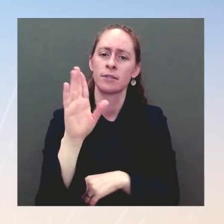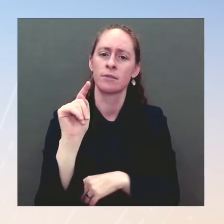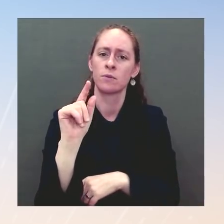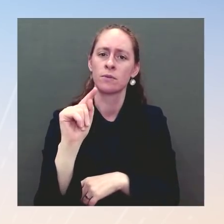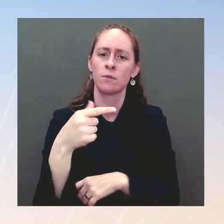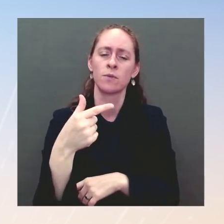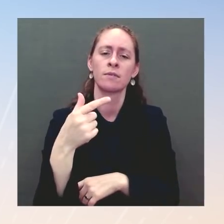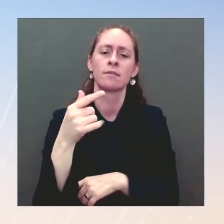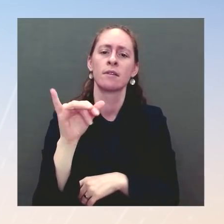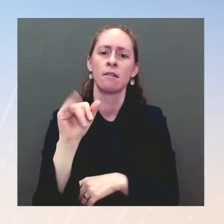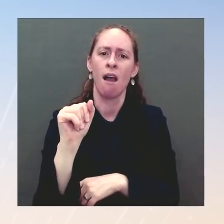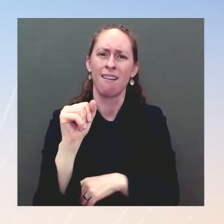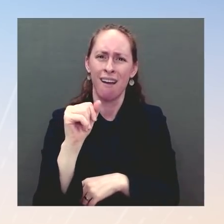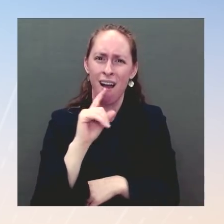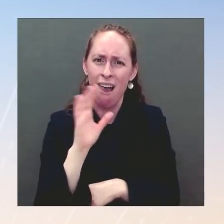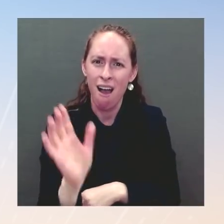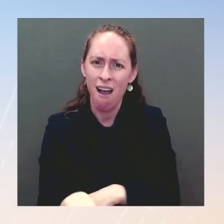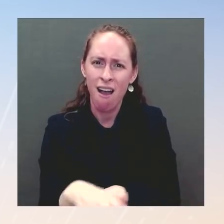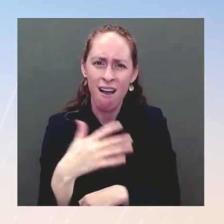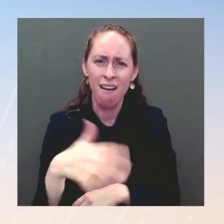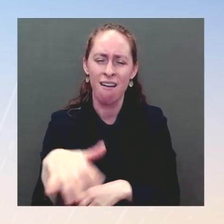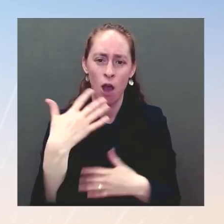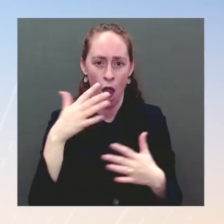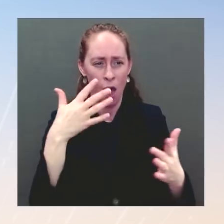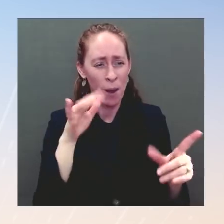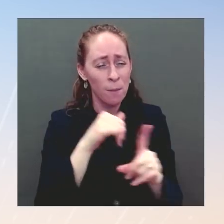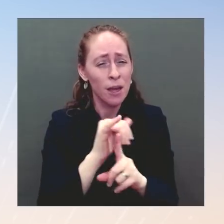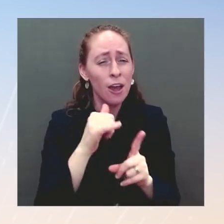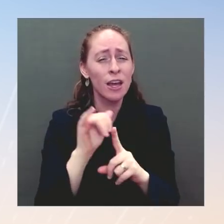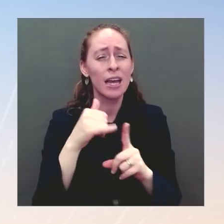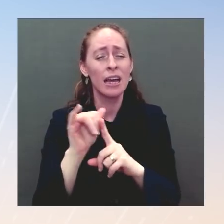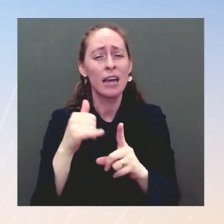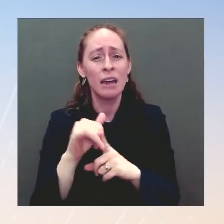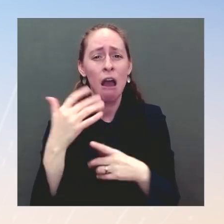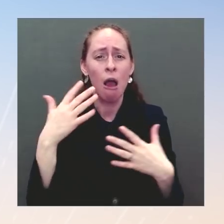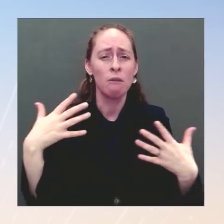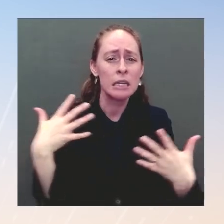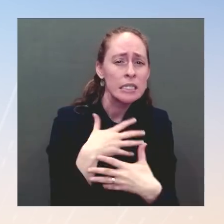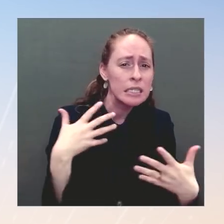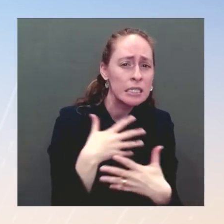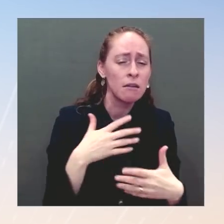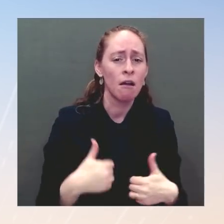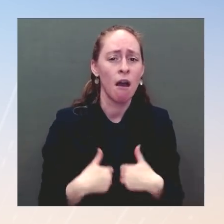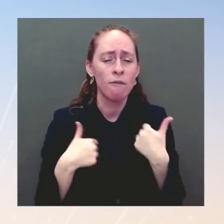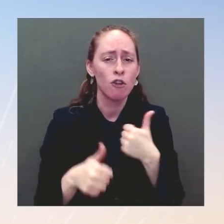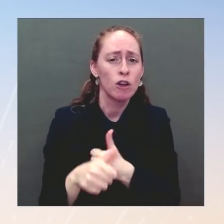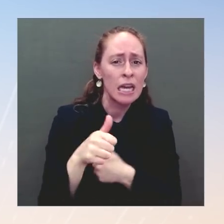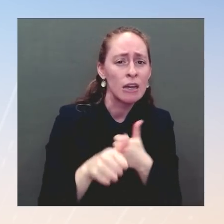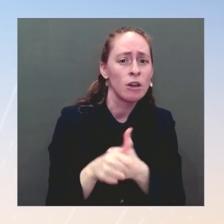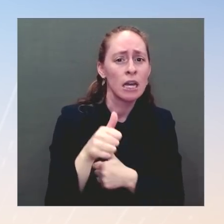This isn't an isolated action, as is evidenced by multiple states pursuing this. We're seeing Republican leaders take actions to regulate